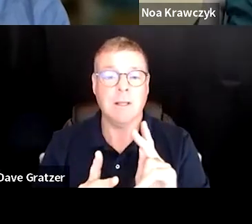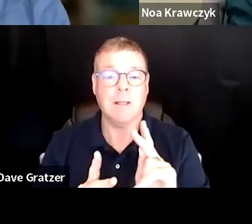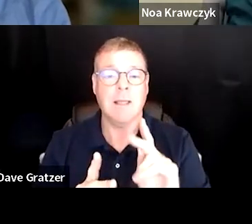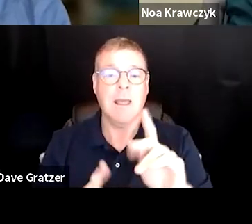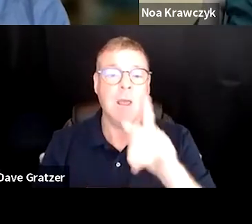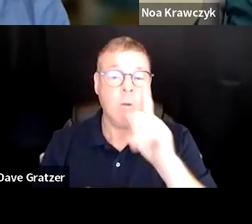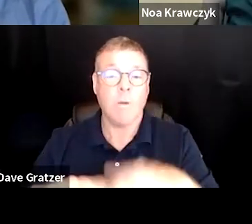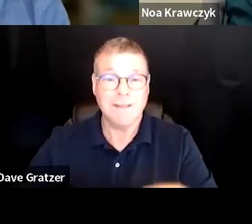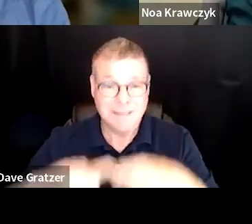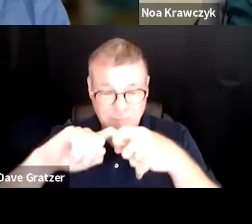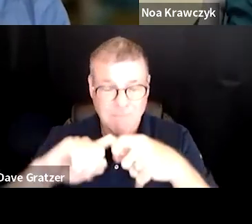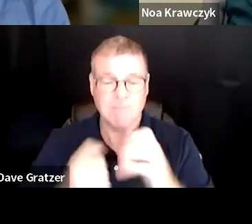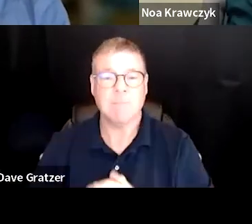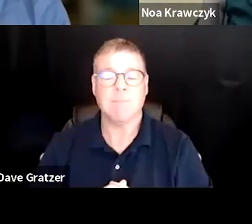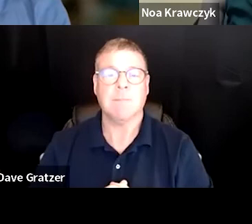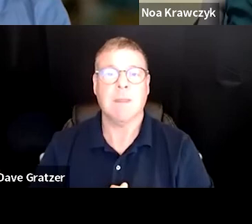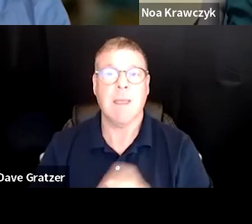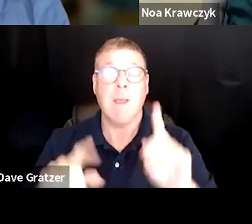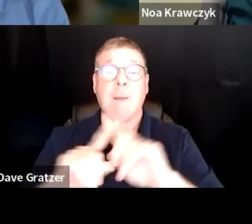However, at the same time,